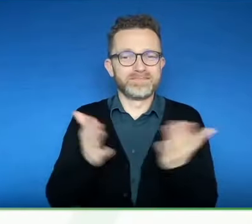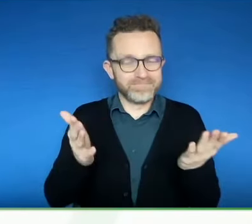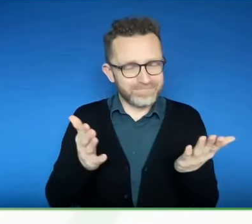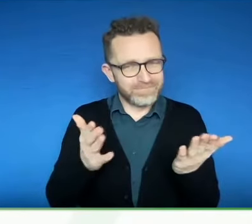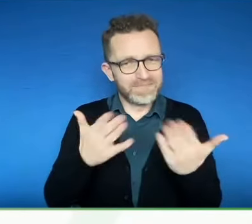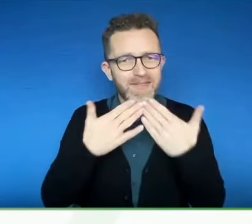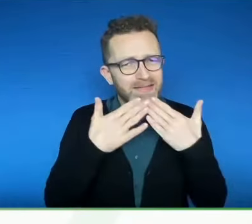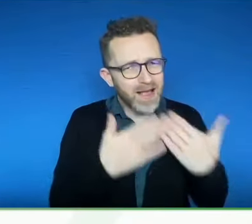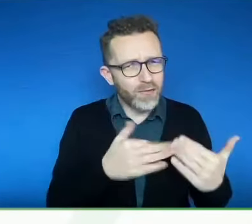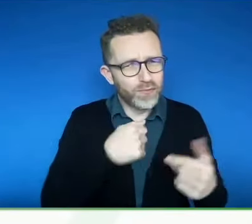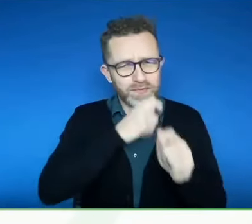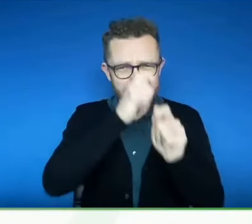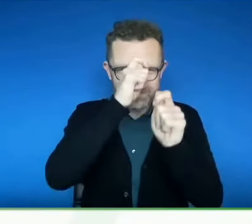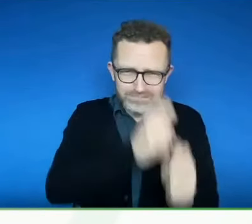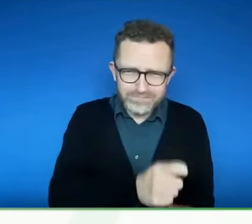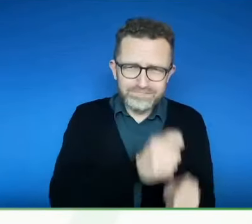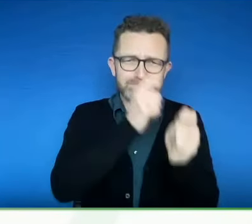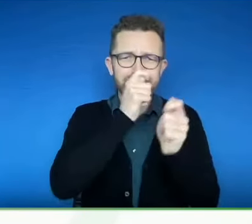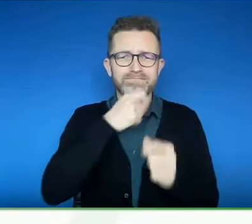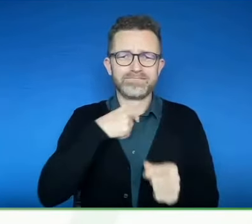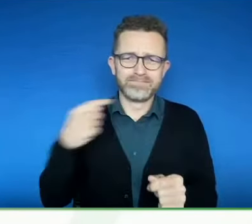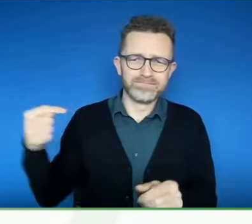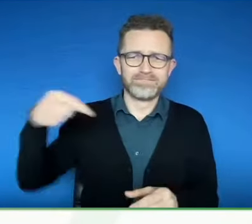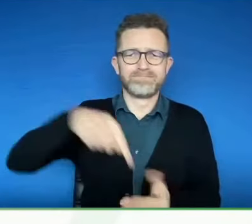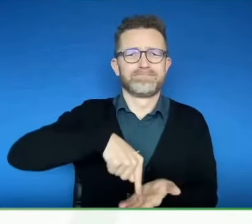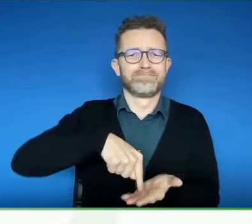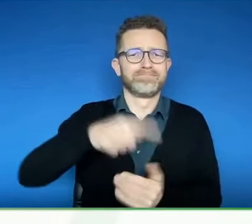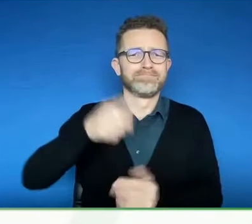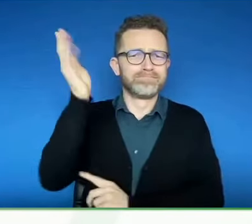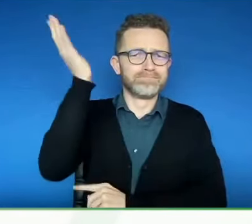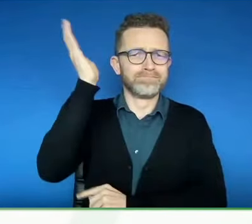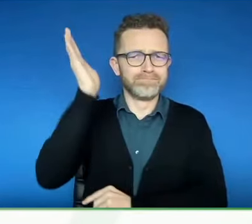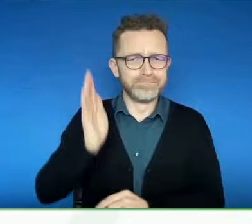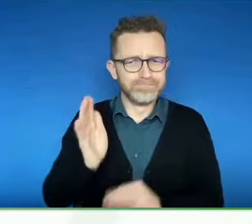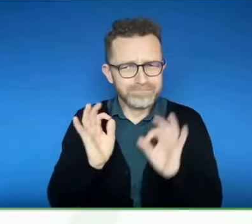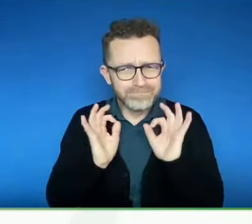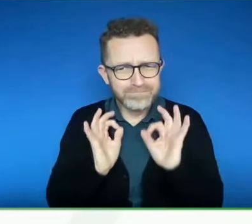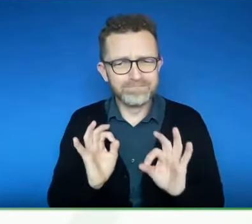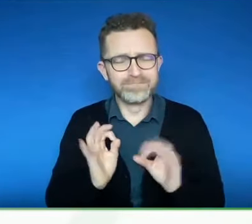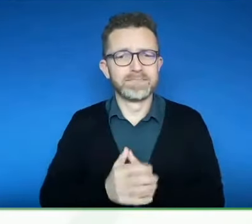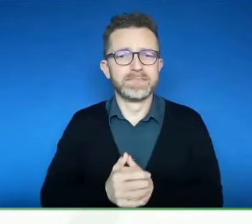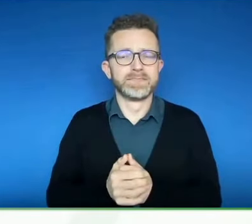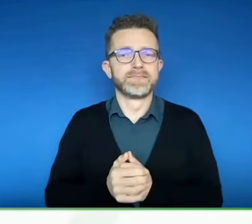with ginger hair, eyewear dresses and behind me you can see a brown